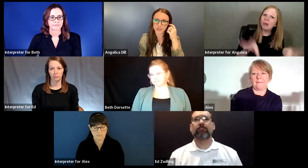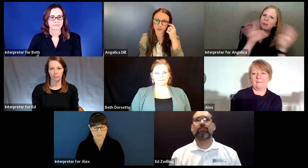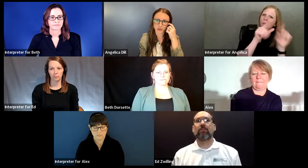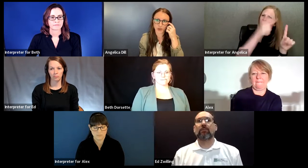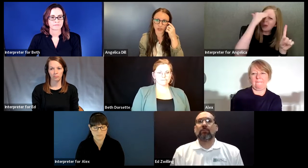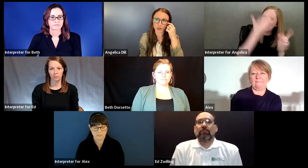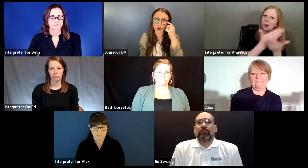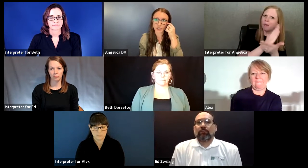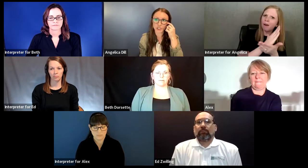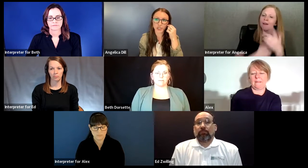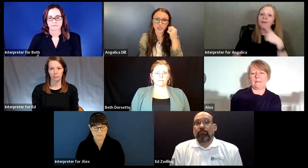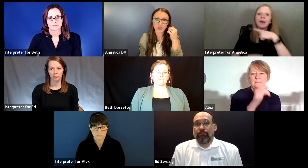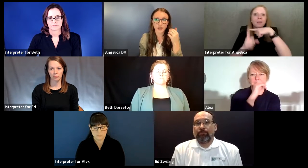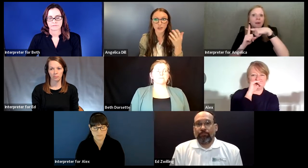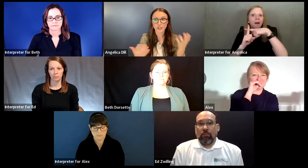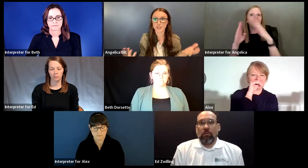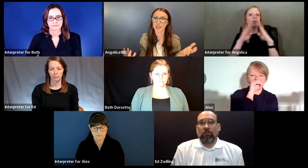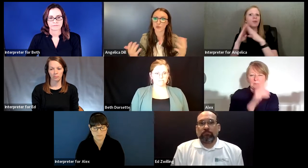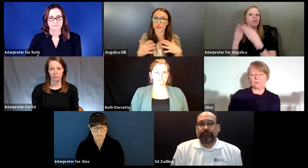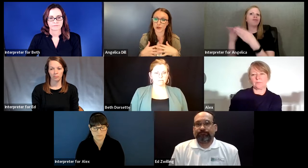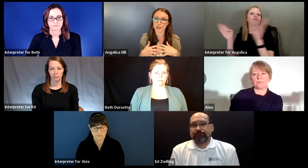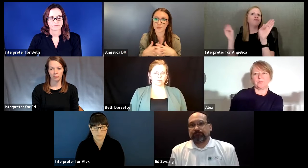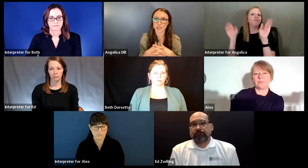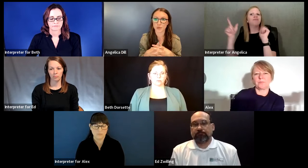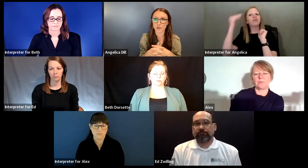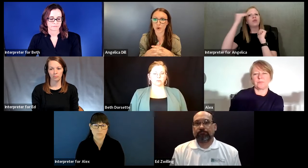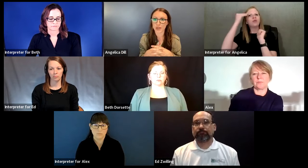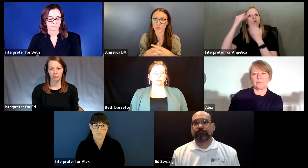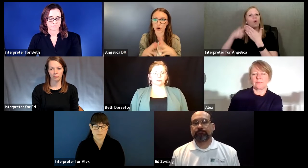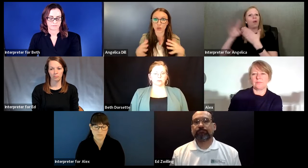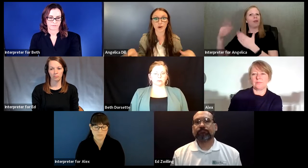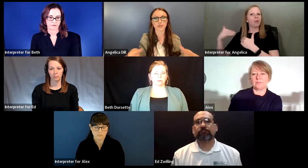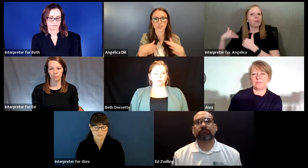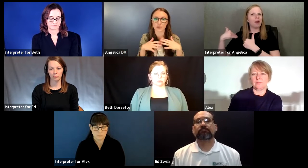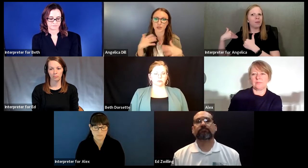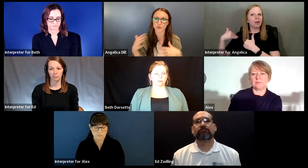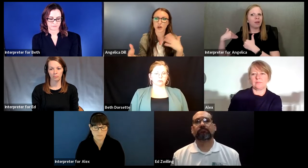But also the community at large so they understand what they are responsible for. And we're all a part of this community.